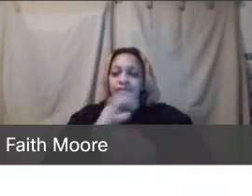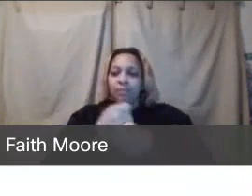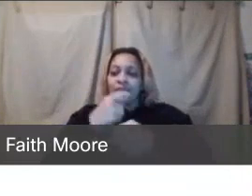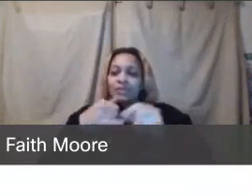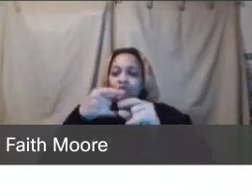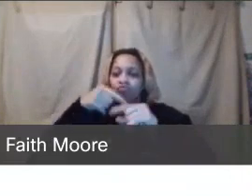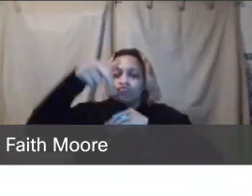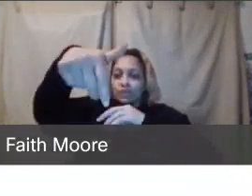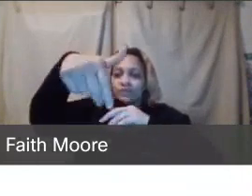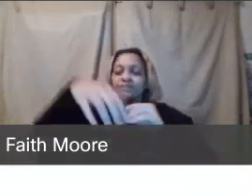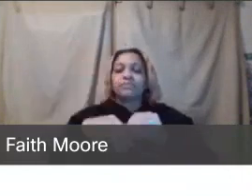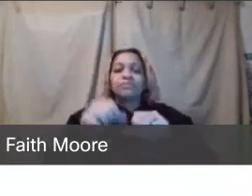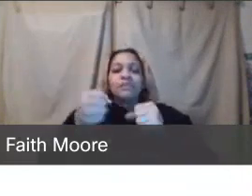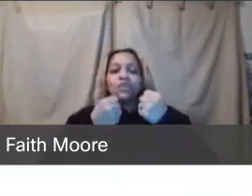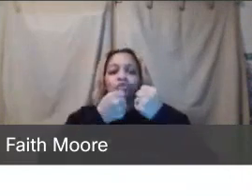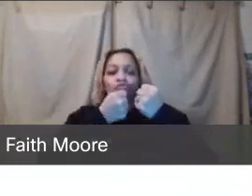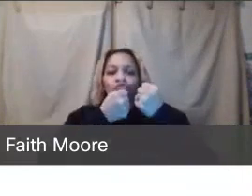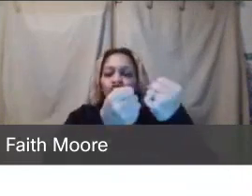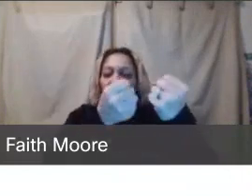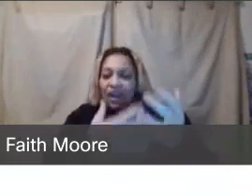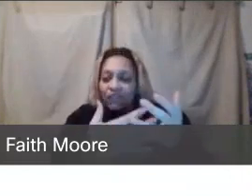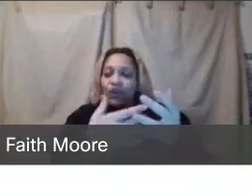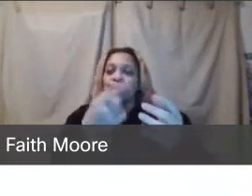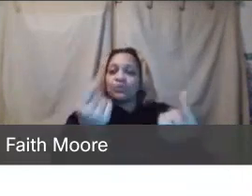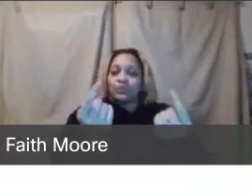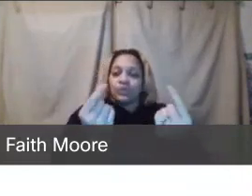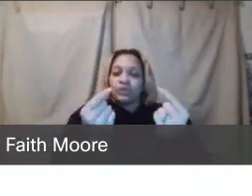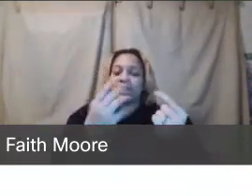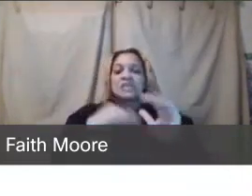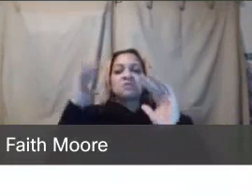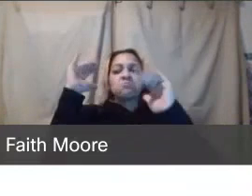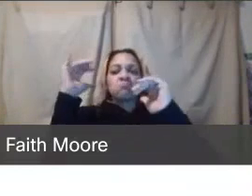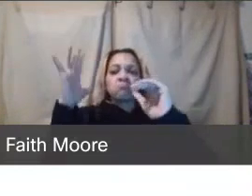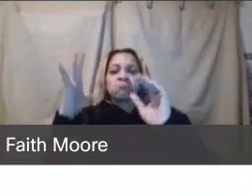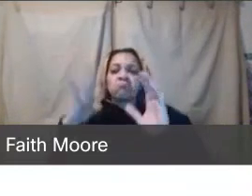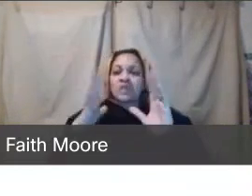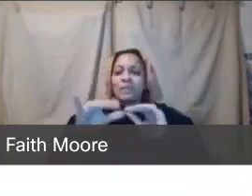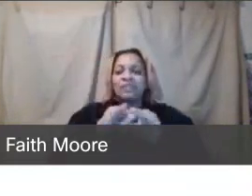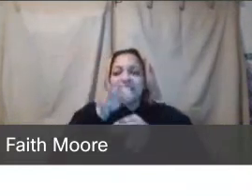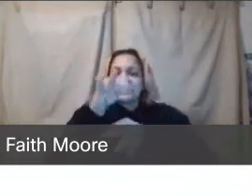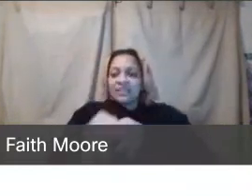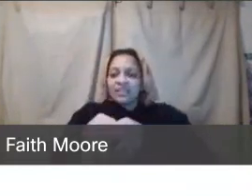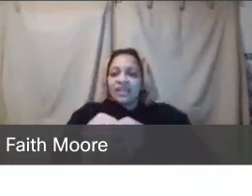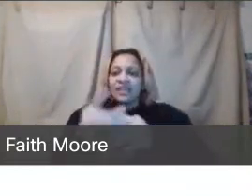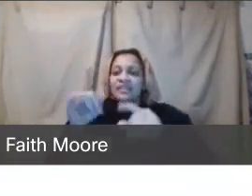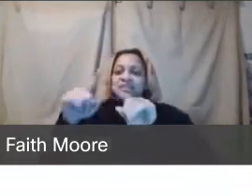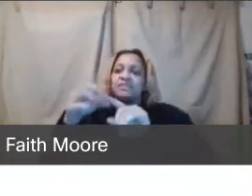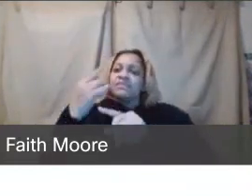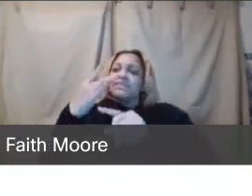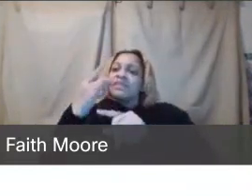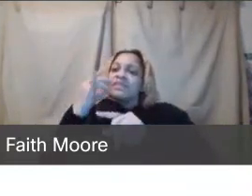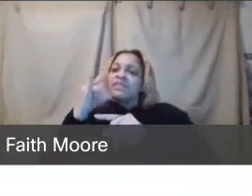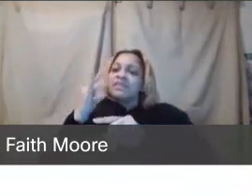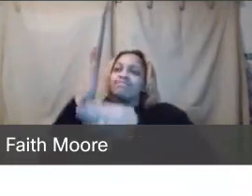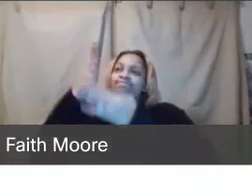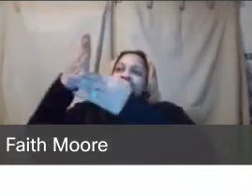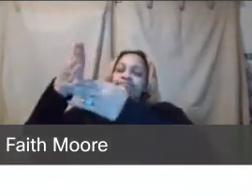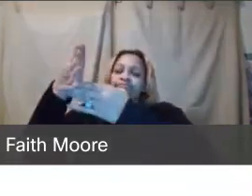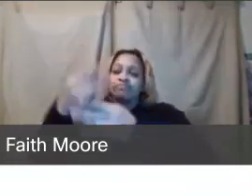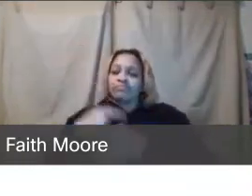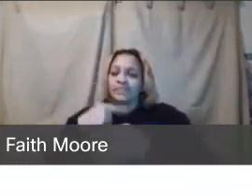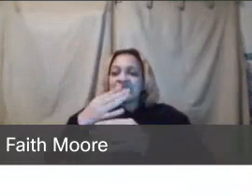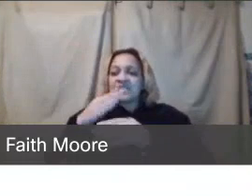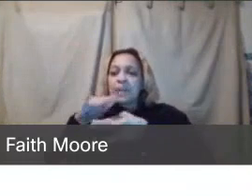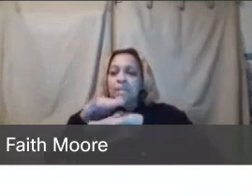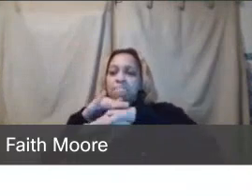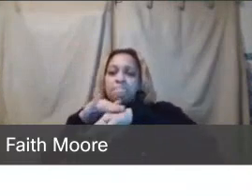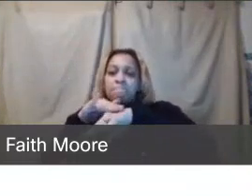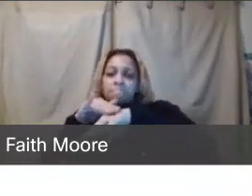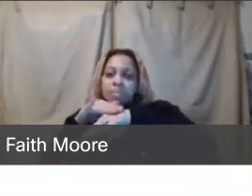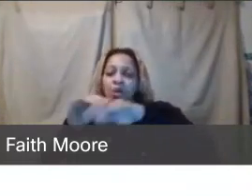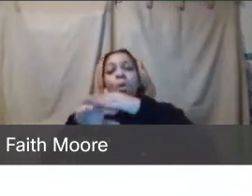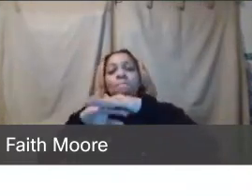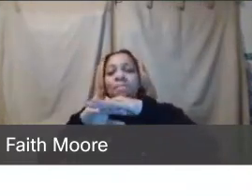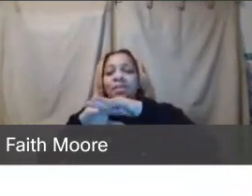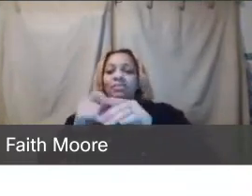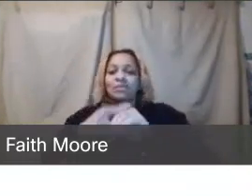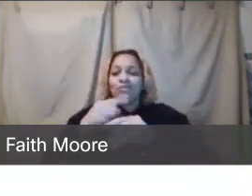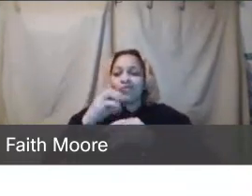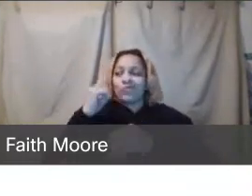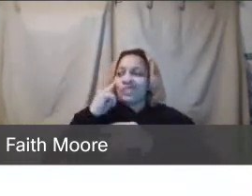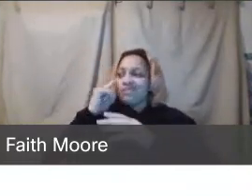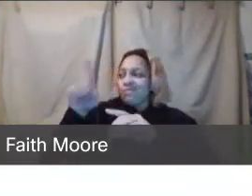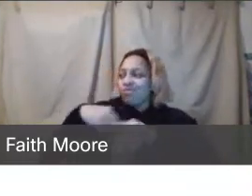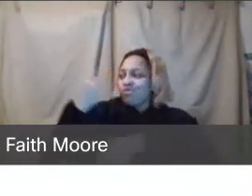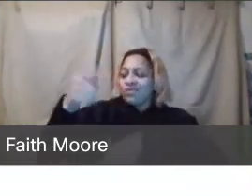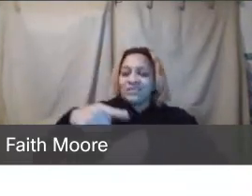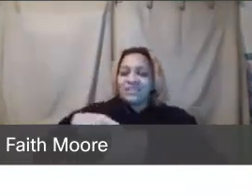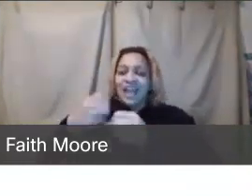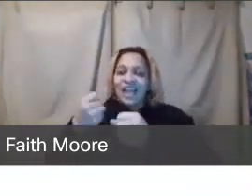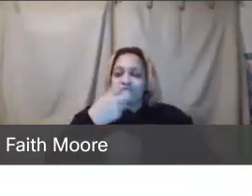For the driver, as I described before there was some expected increase in average delay at some signals. These longer delays are minimal as you, as you start to think about the total length of journey that a driver takes to move along the corridor.